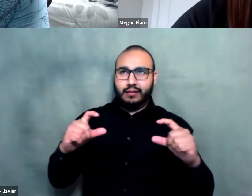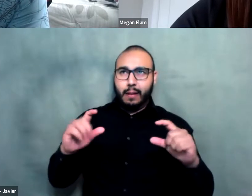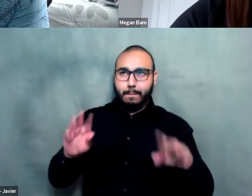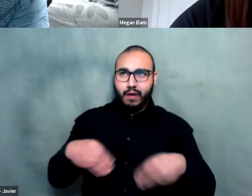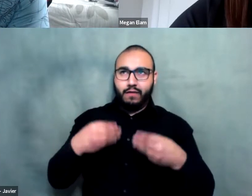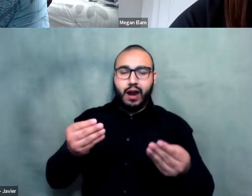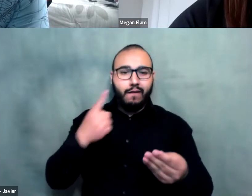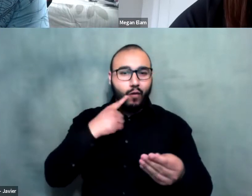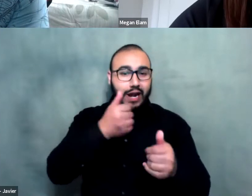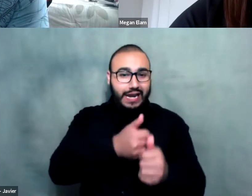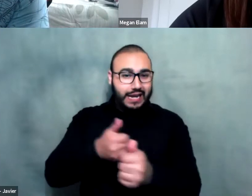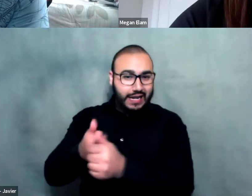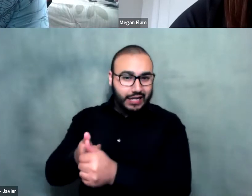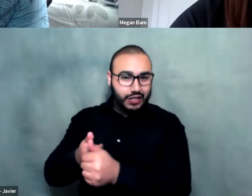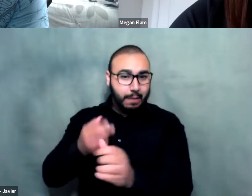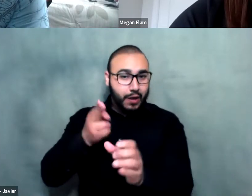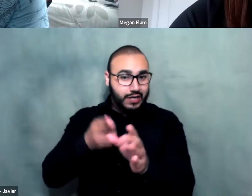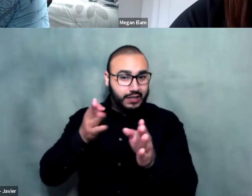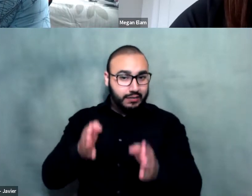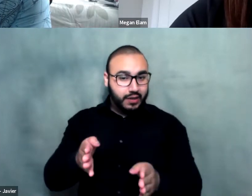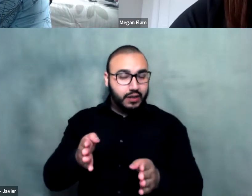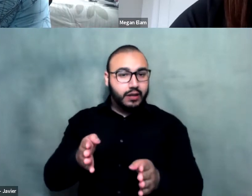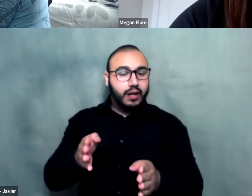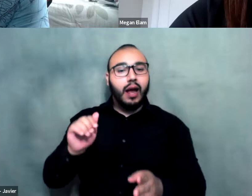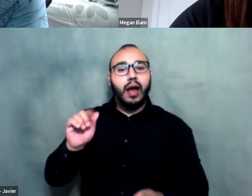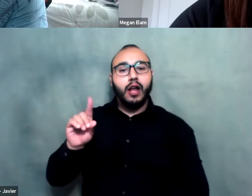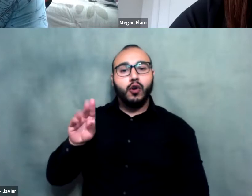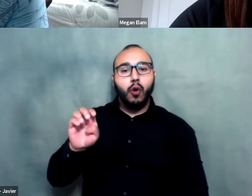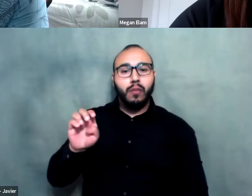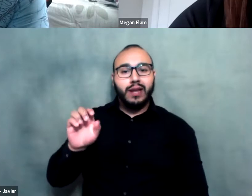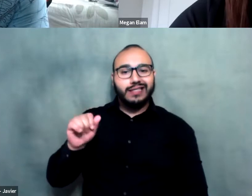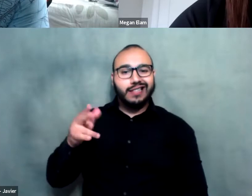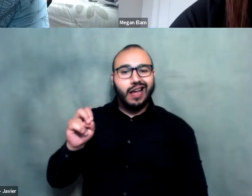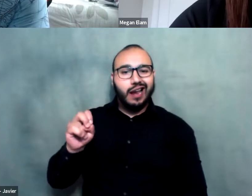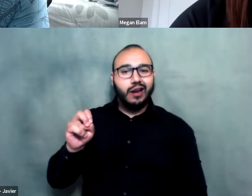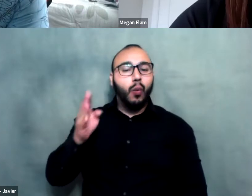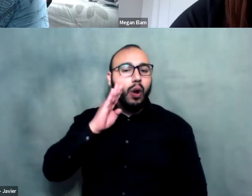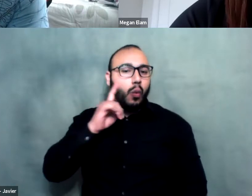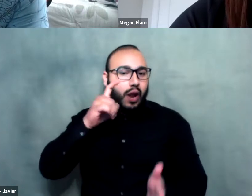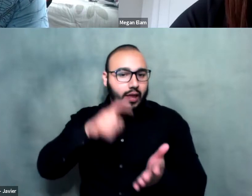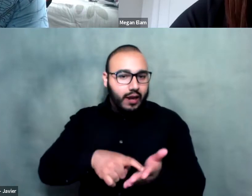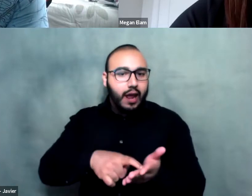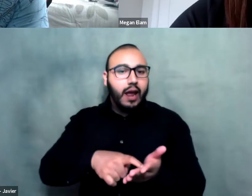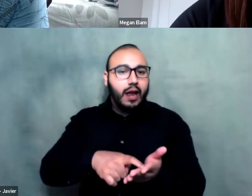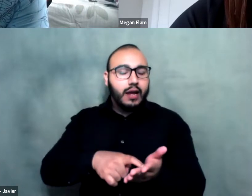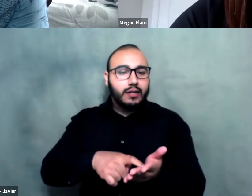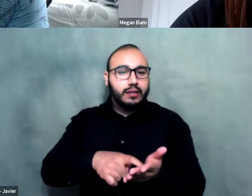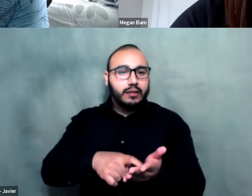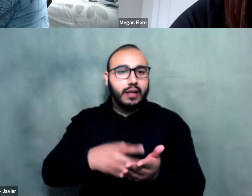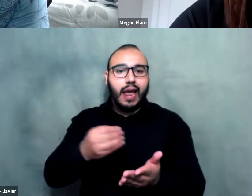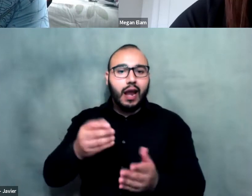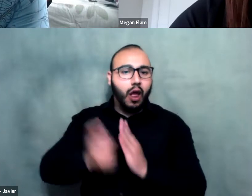for each participant, Adobe Sign will recognize and auto populate the date field